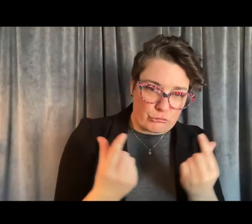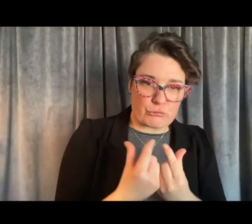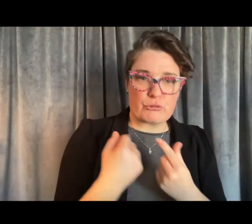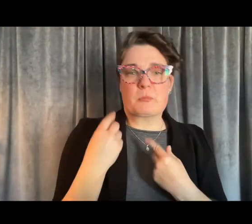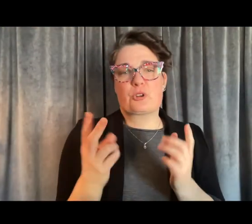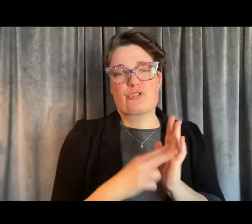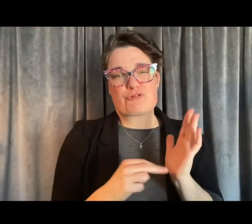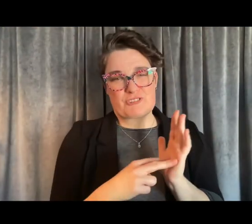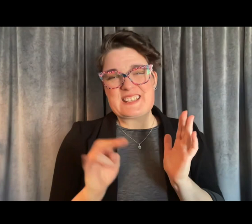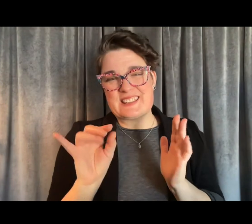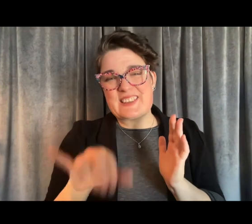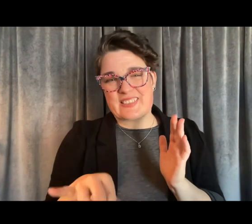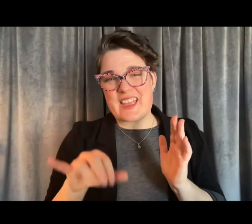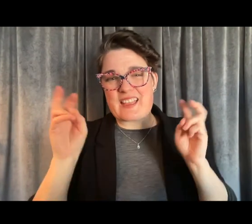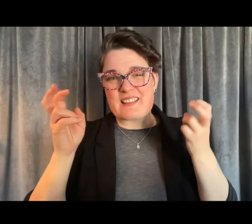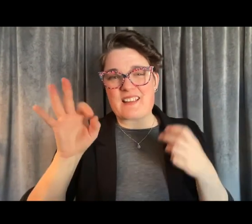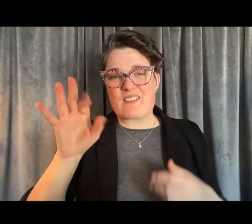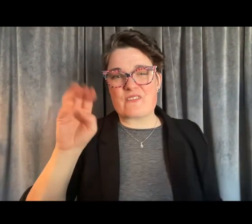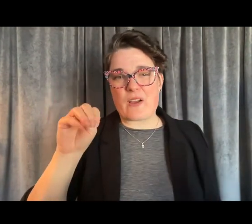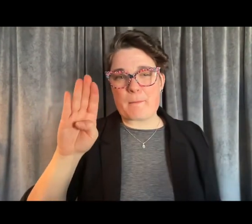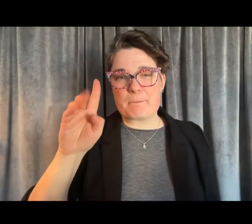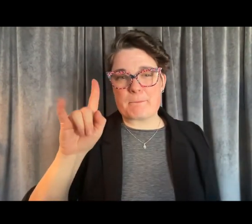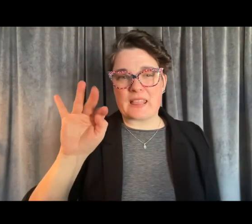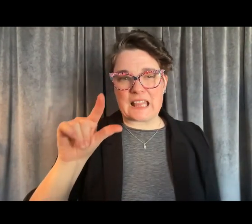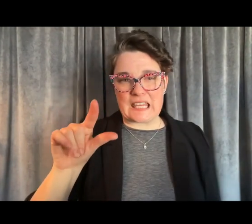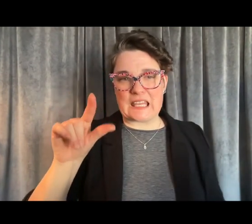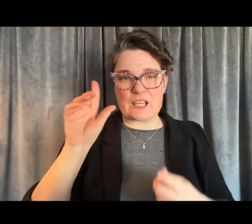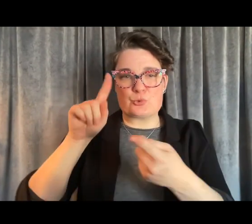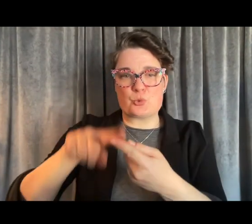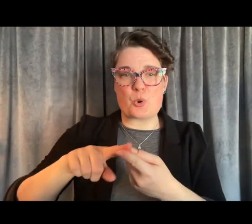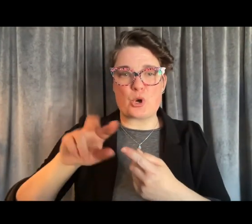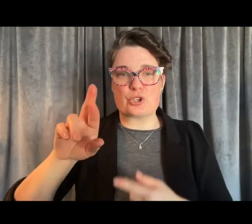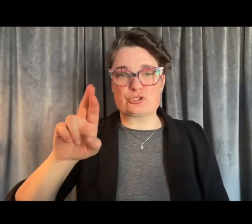that Fumbling Towards Repair book that Shira and Mariame Kaba put together.